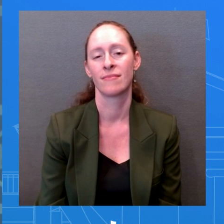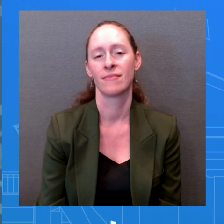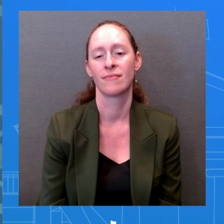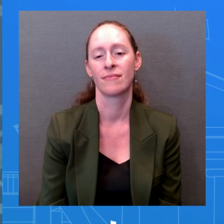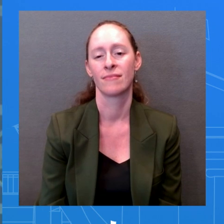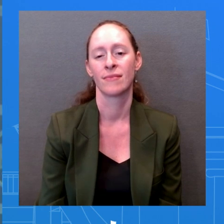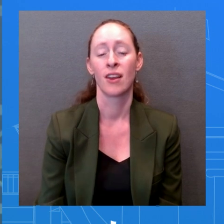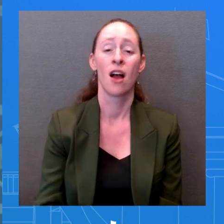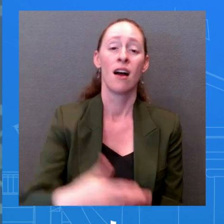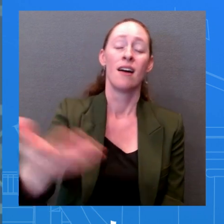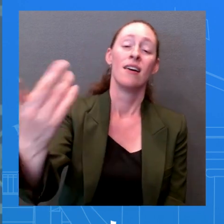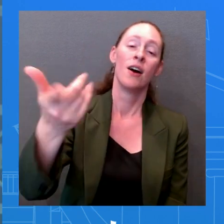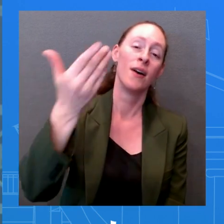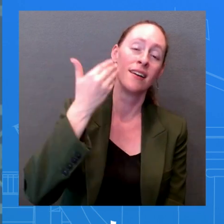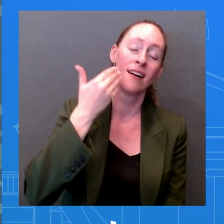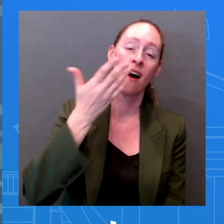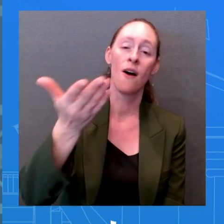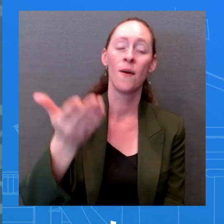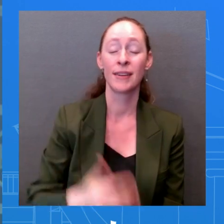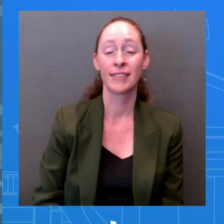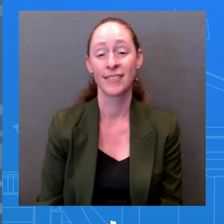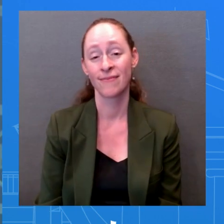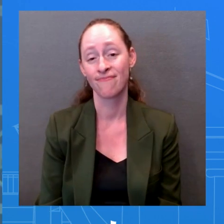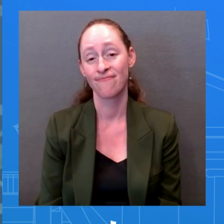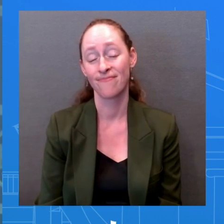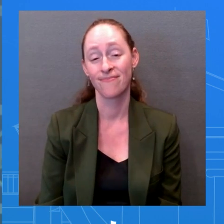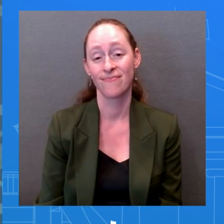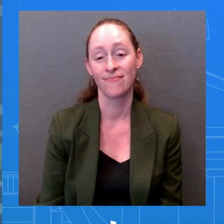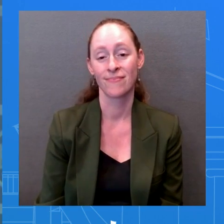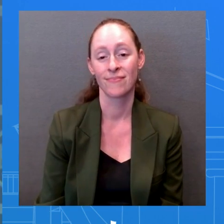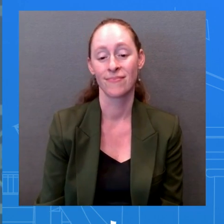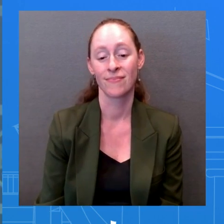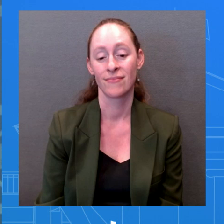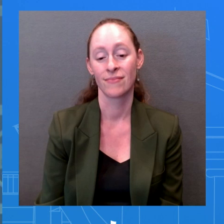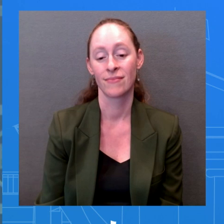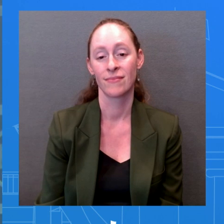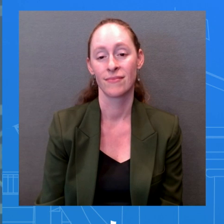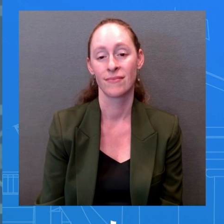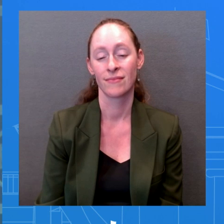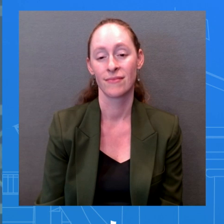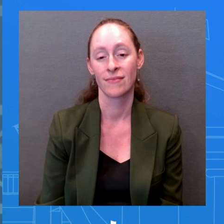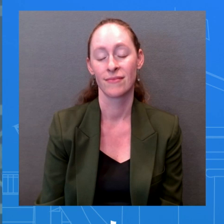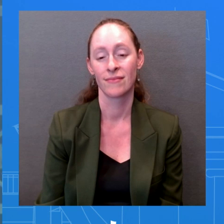high costs are really hurting families, which is why we have done the work